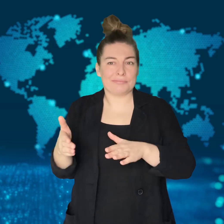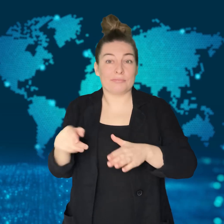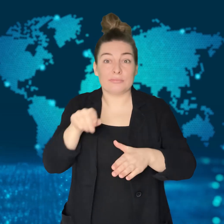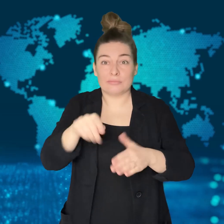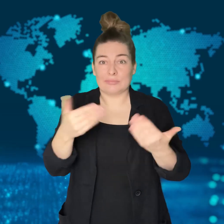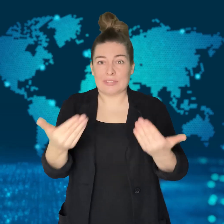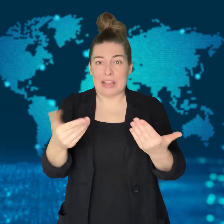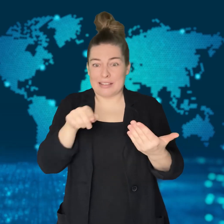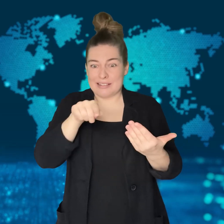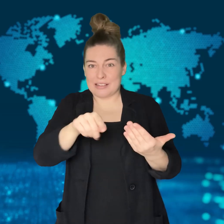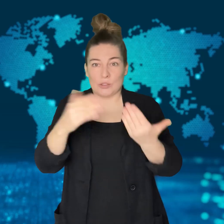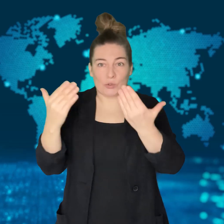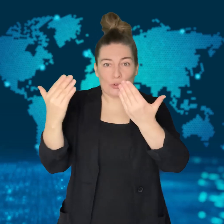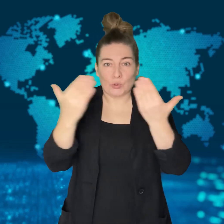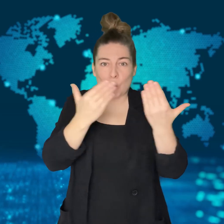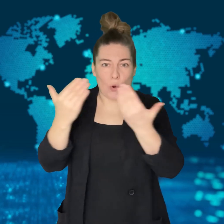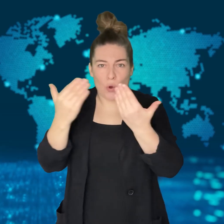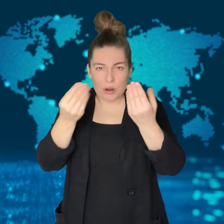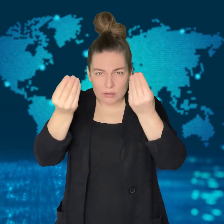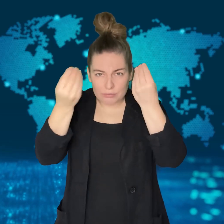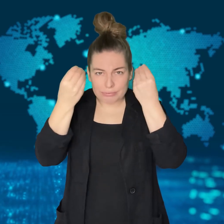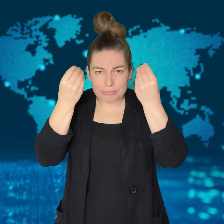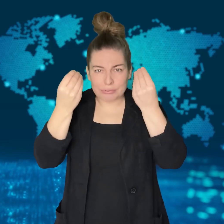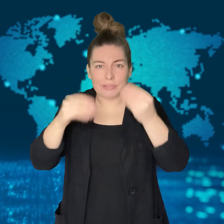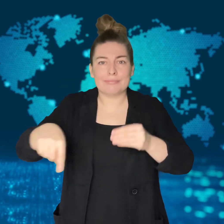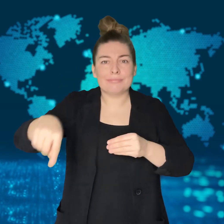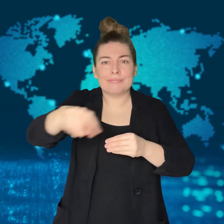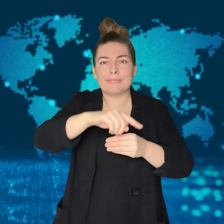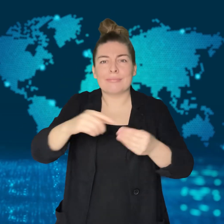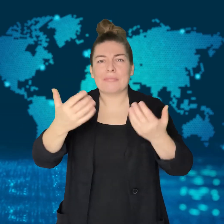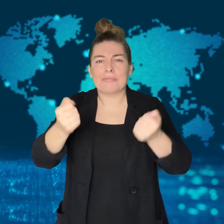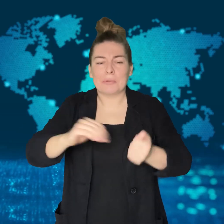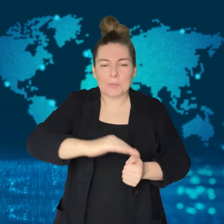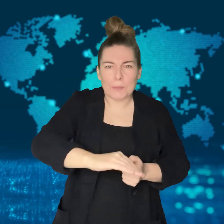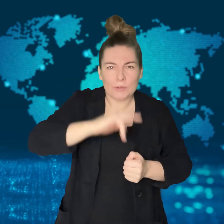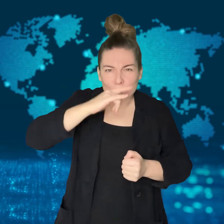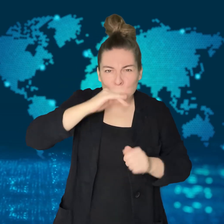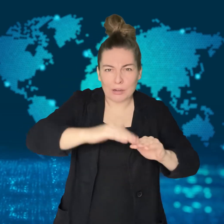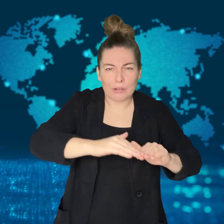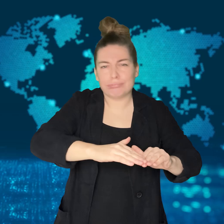She was dead when police arrived at the scene.